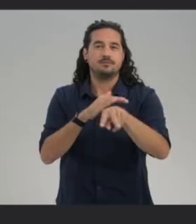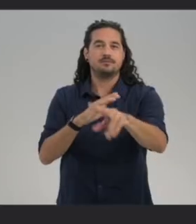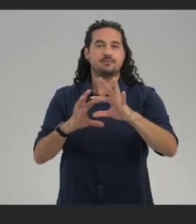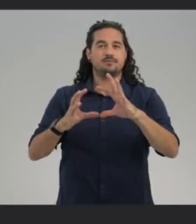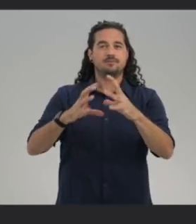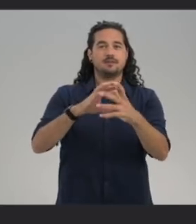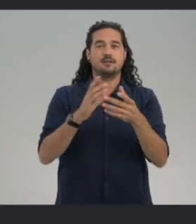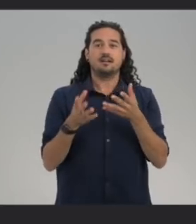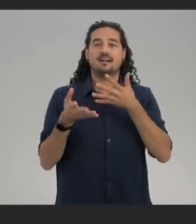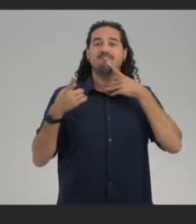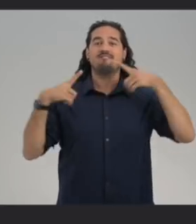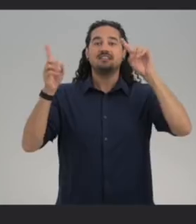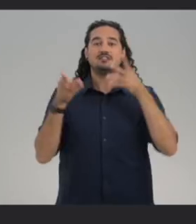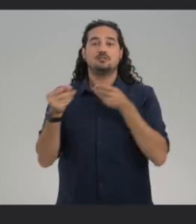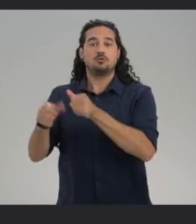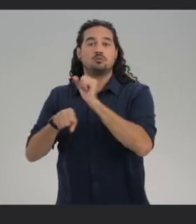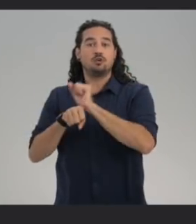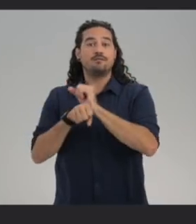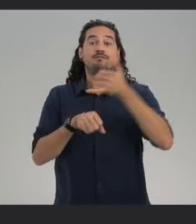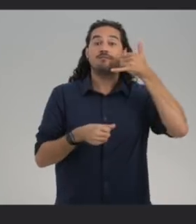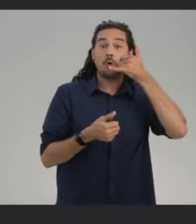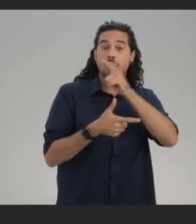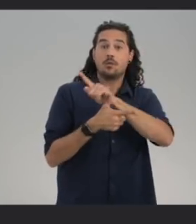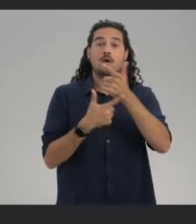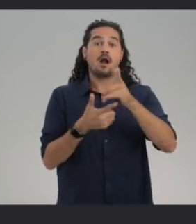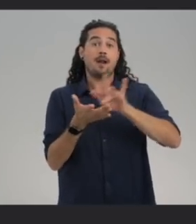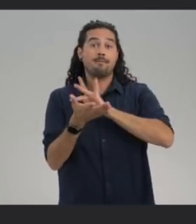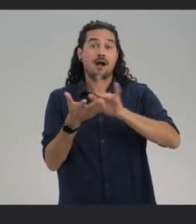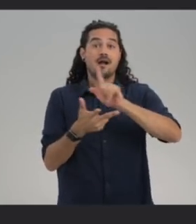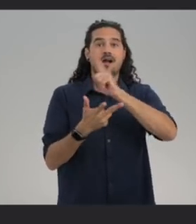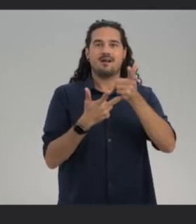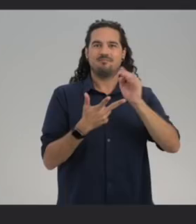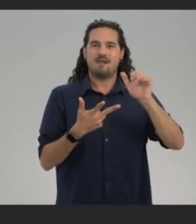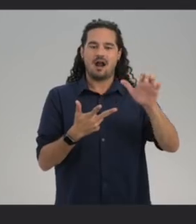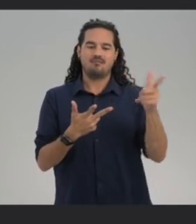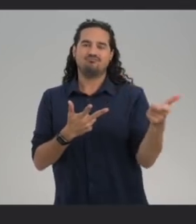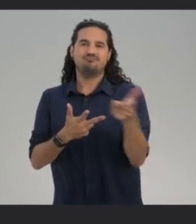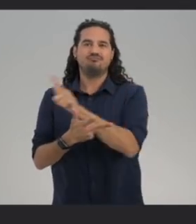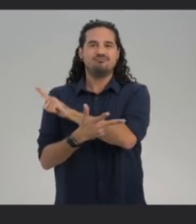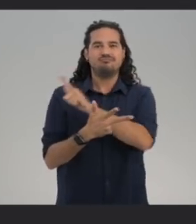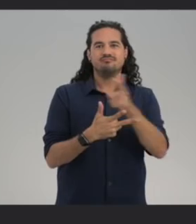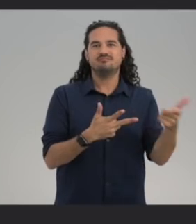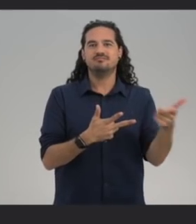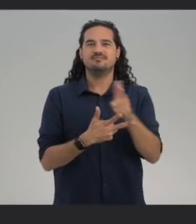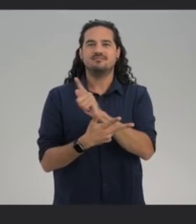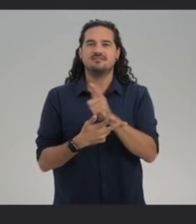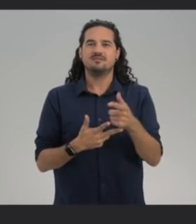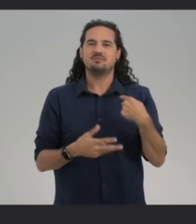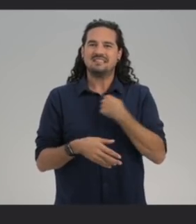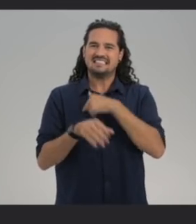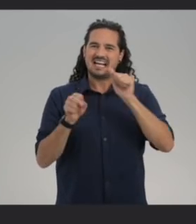[man 4] A seamless workflow from your phone or your iPad to your Mac. [man 5] Pushing the limits on each and every surface.